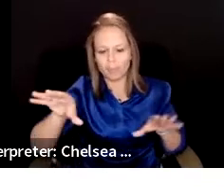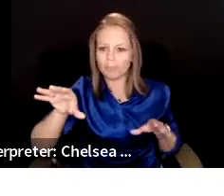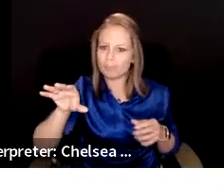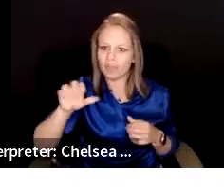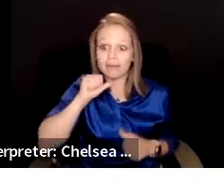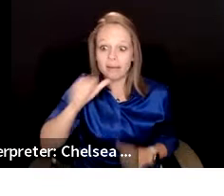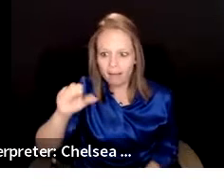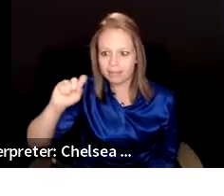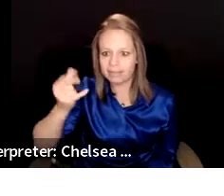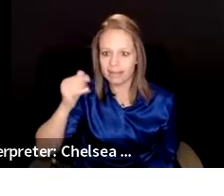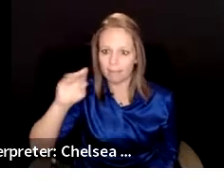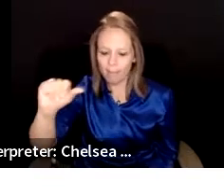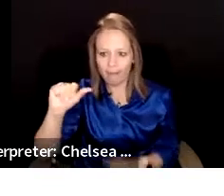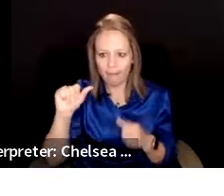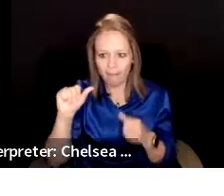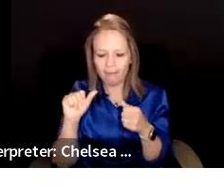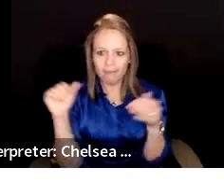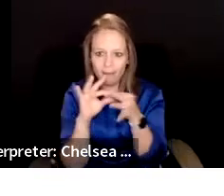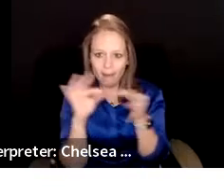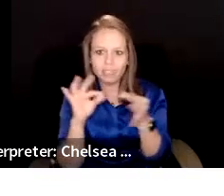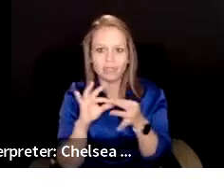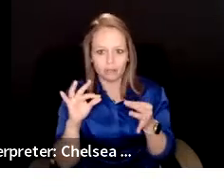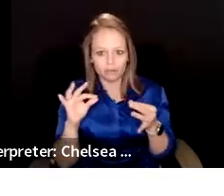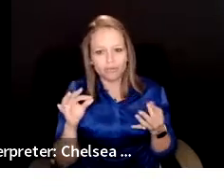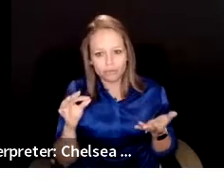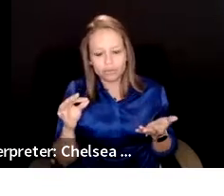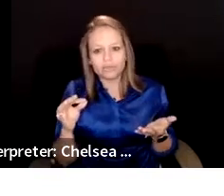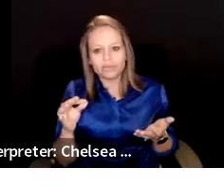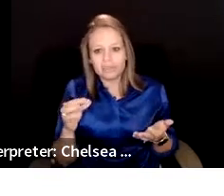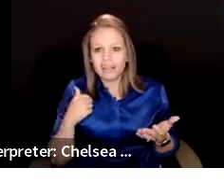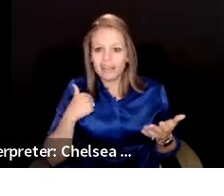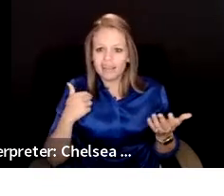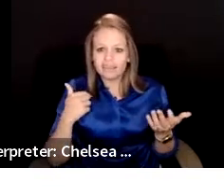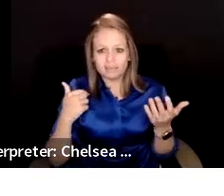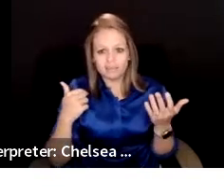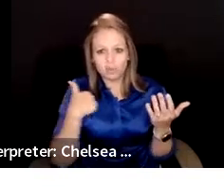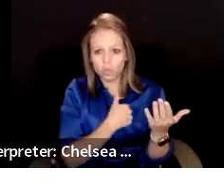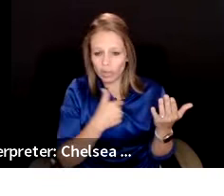knowledge on what OUD looks like.